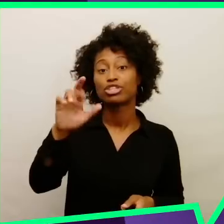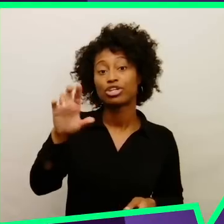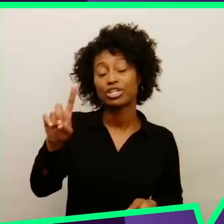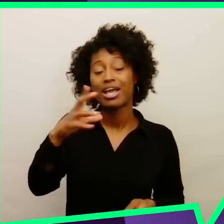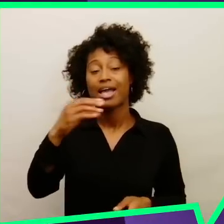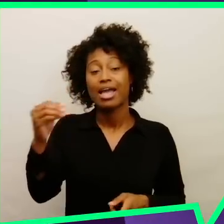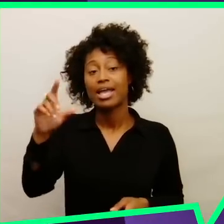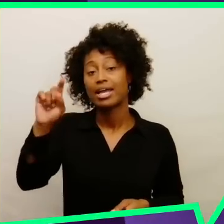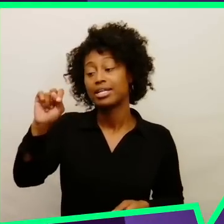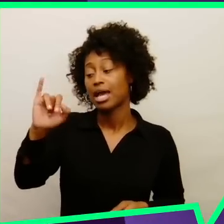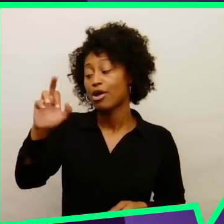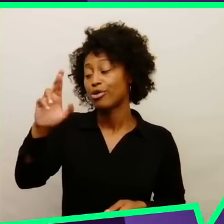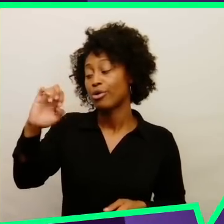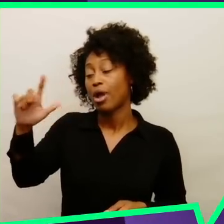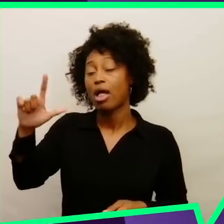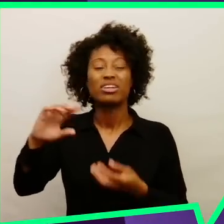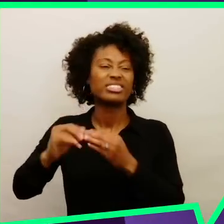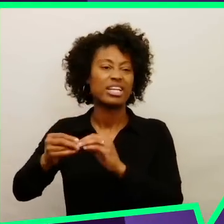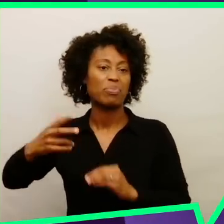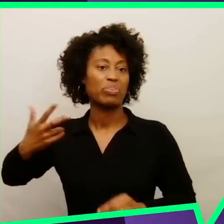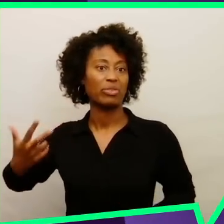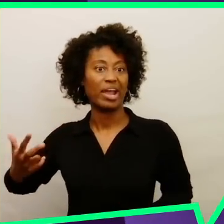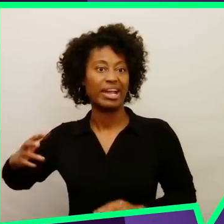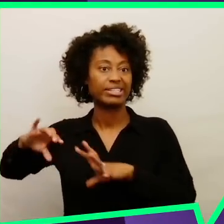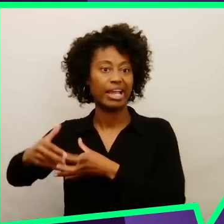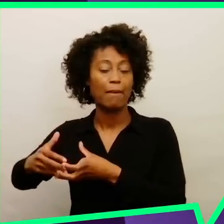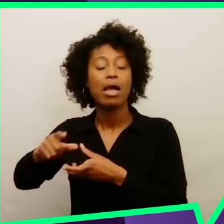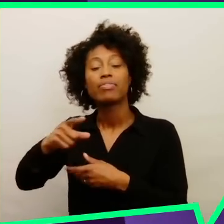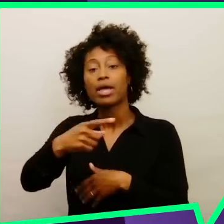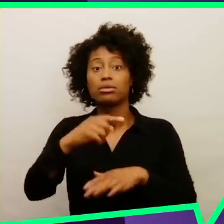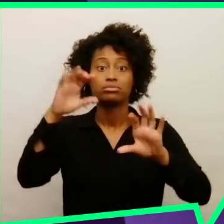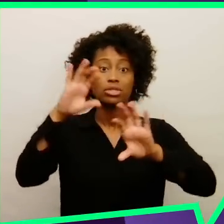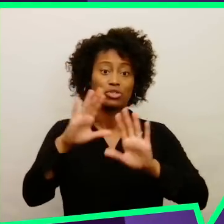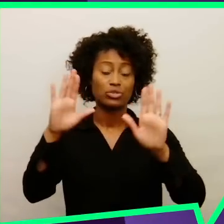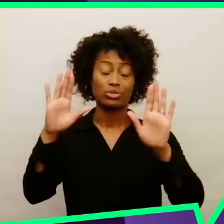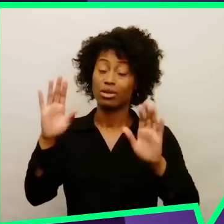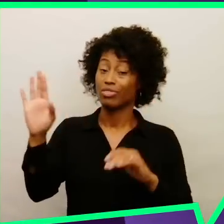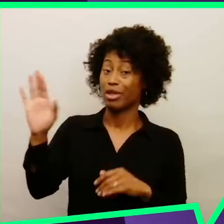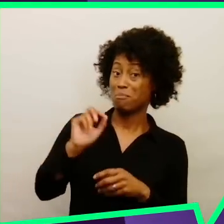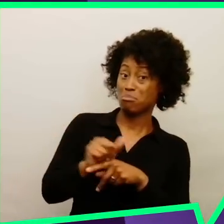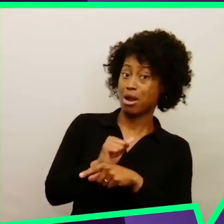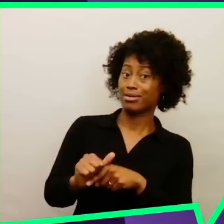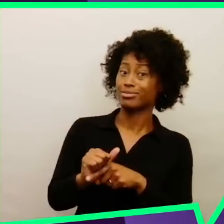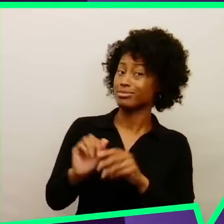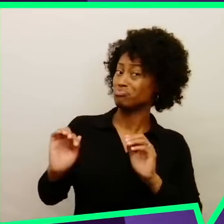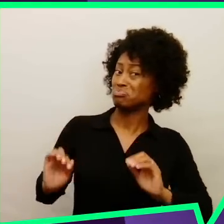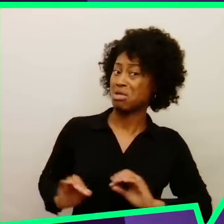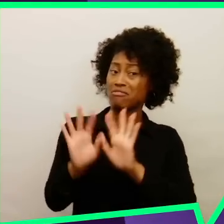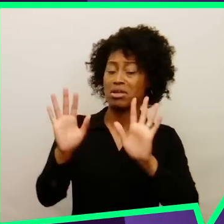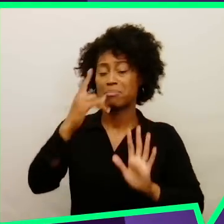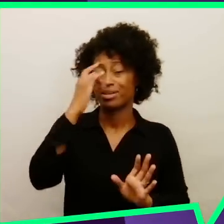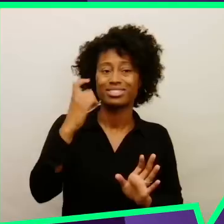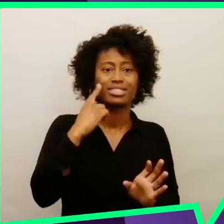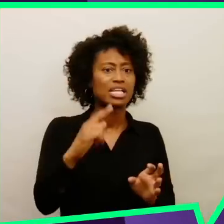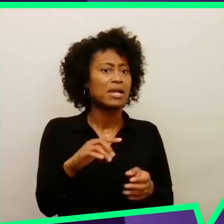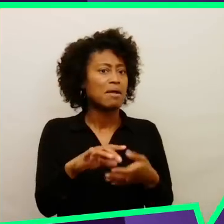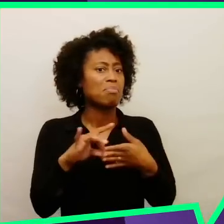that team number 3, they've done a really great job of what looks like practice, because they're dominating this tournament.